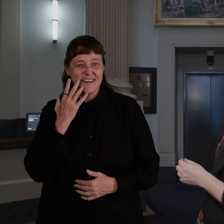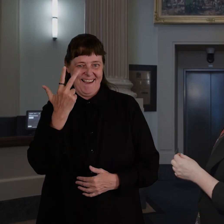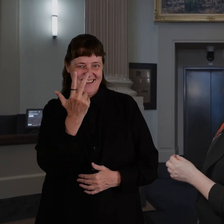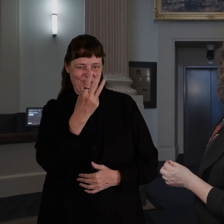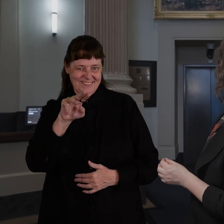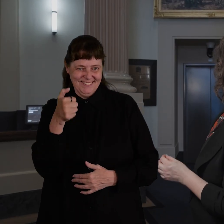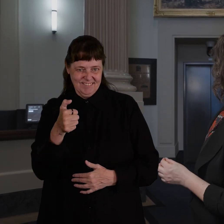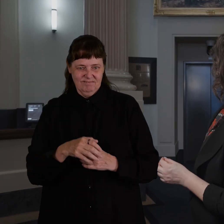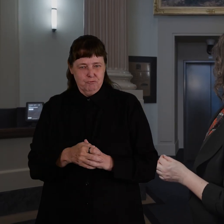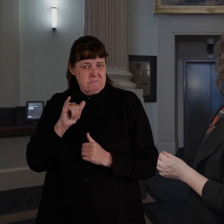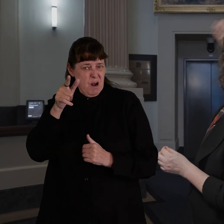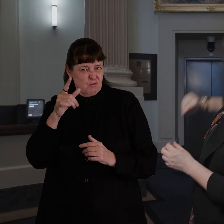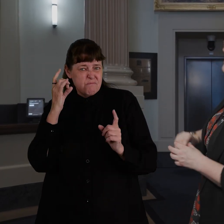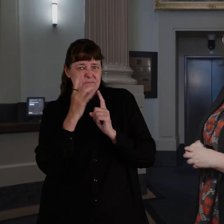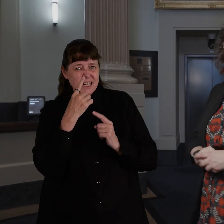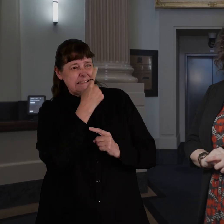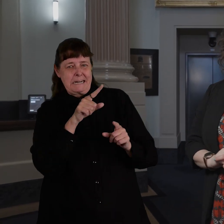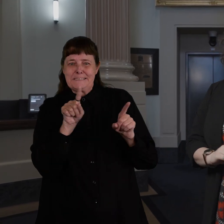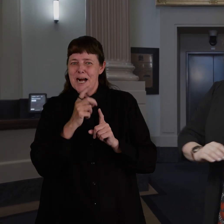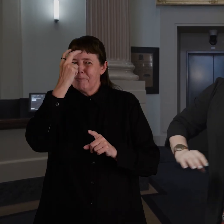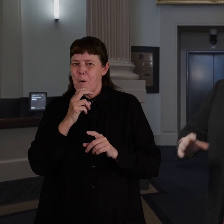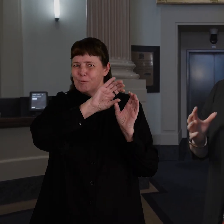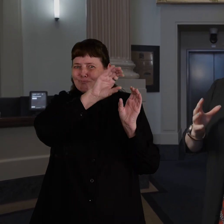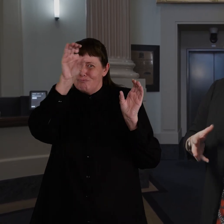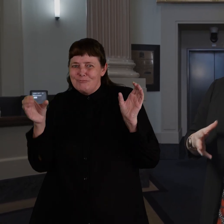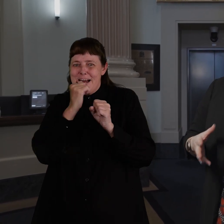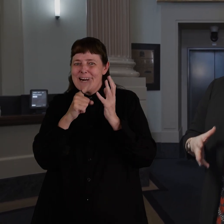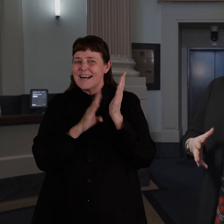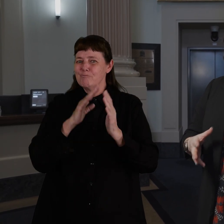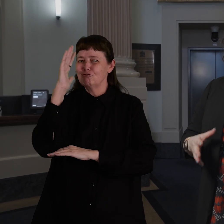you might recognize that shape in the painting. And another special feature